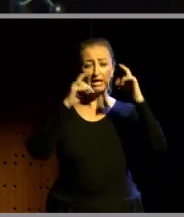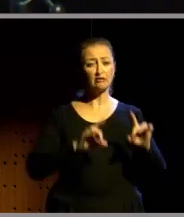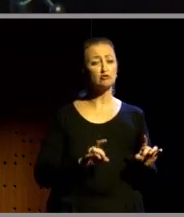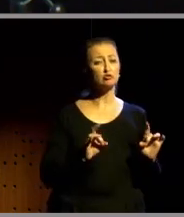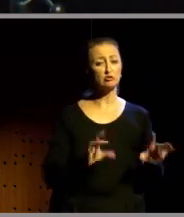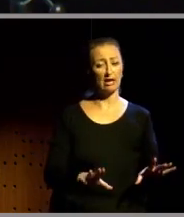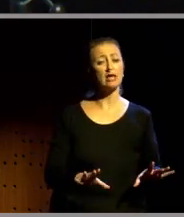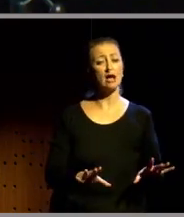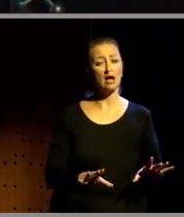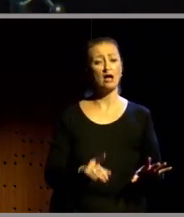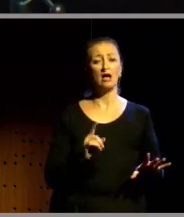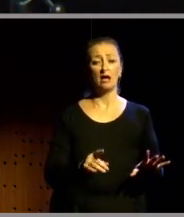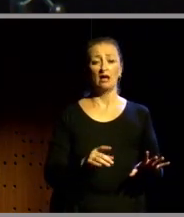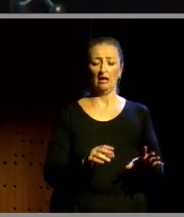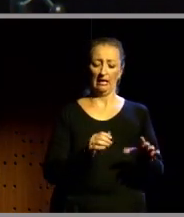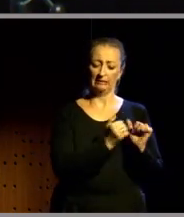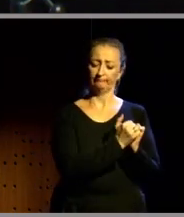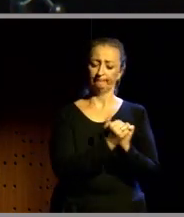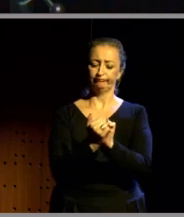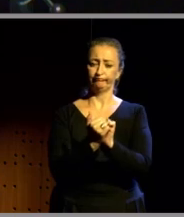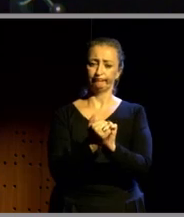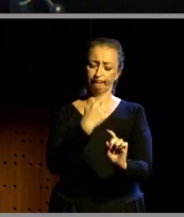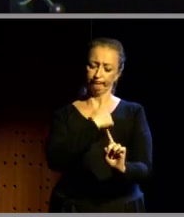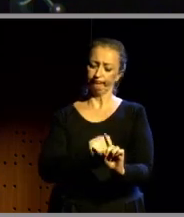has a long-standing commitment to First Nations